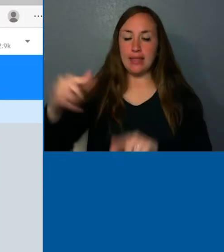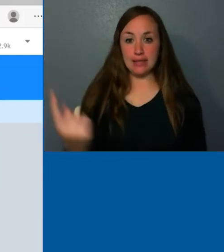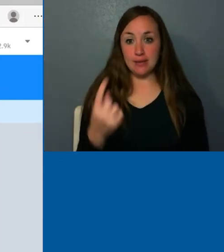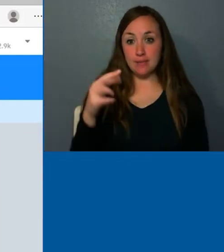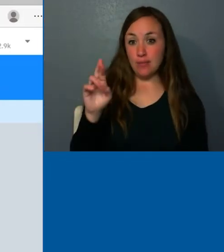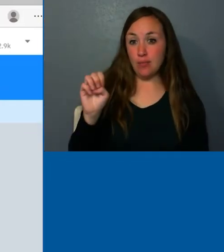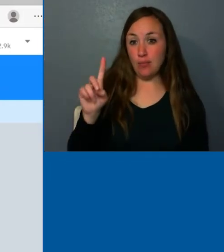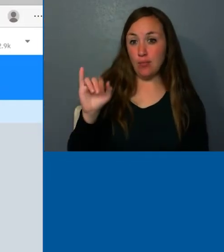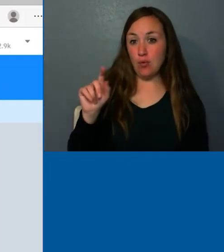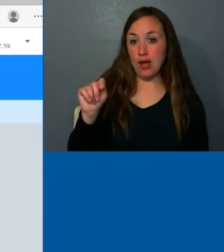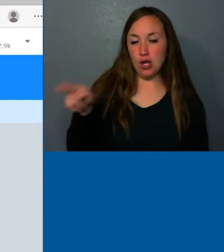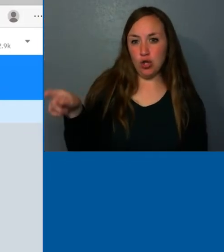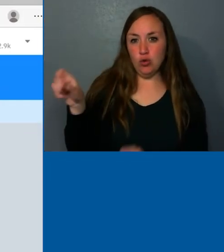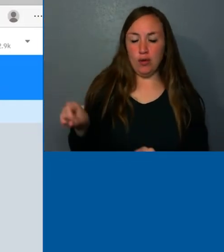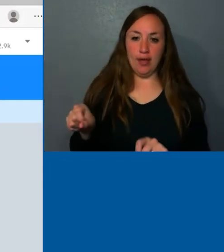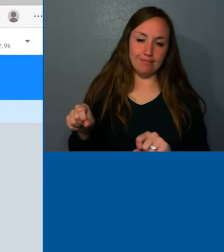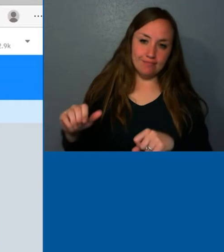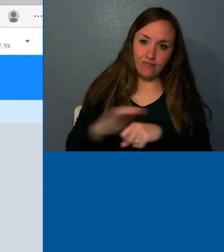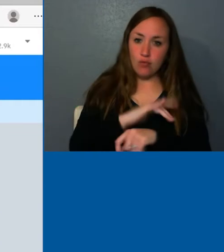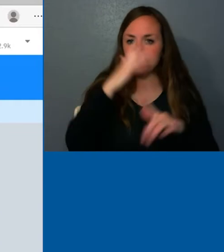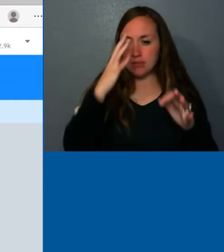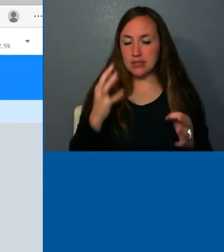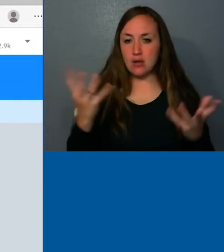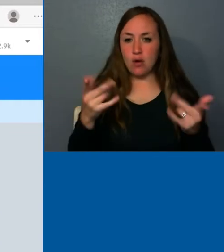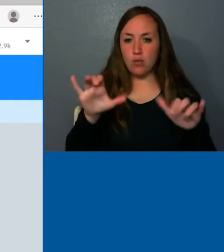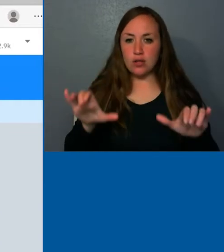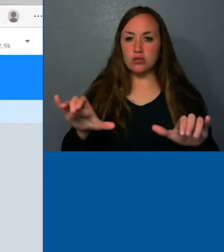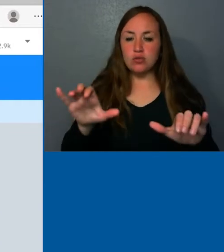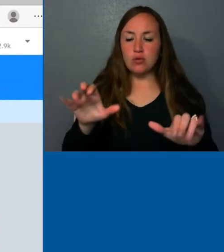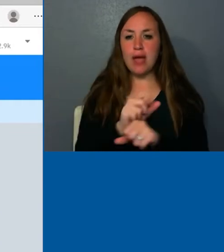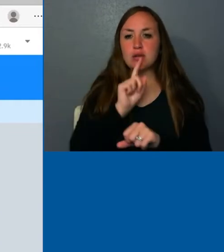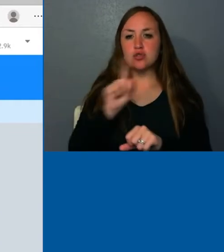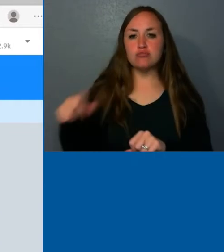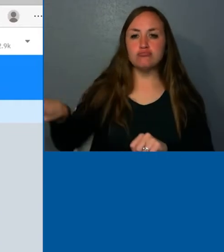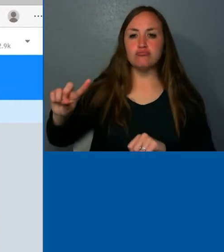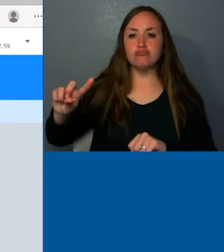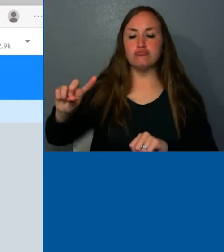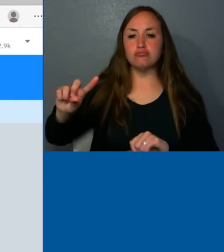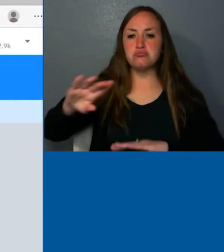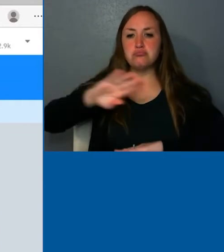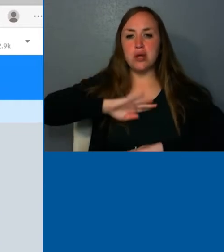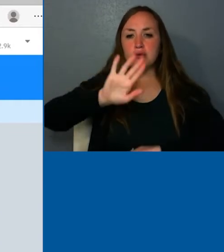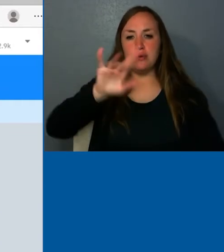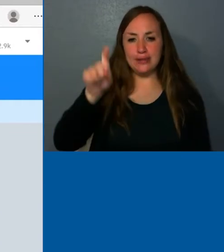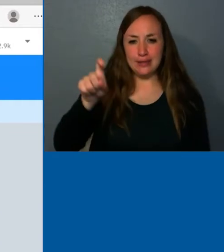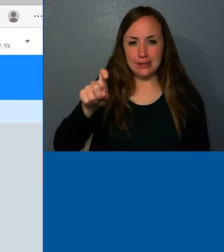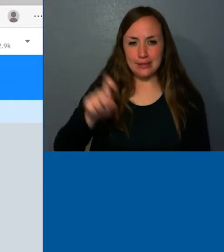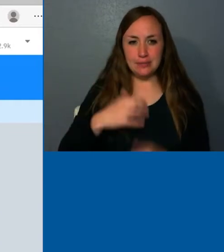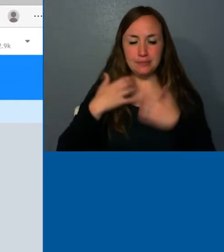to fully customize so that you can make sure that Reddit is meeting your needs. [Reader] Daily discussion. [Sam] I can now jump right to the heading